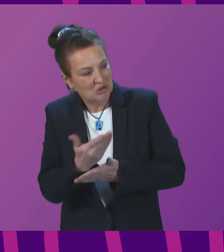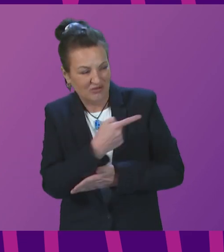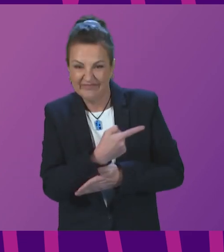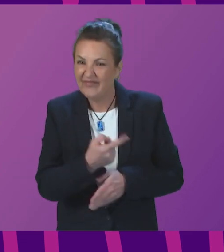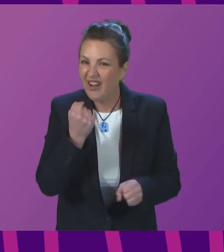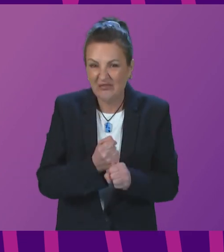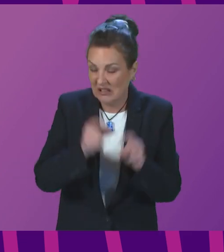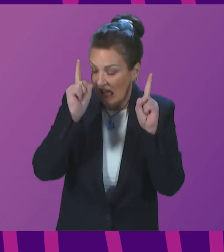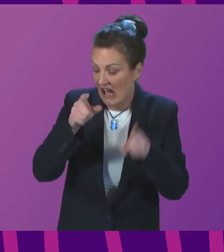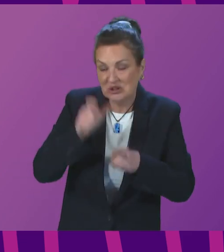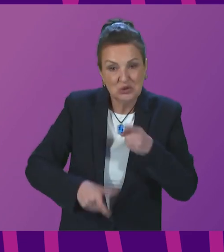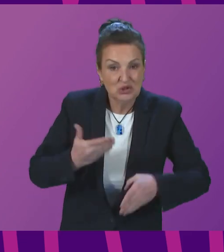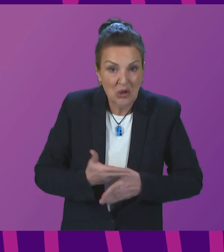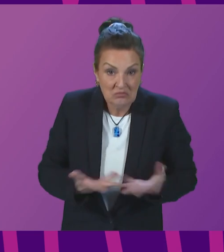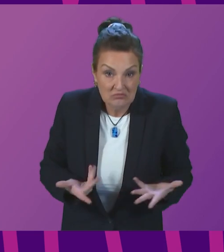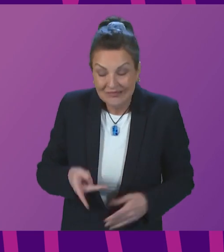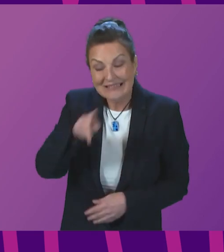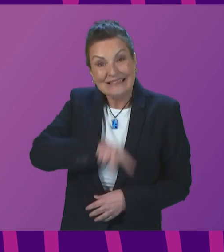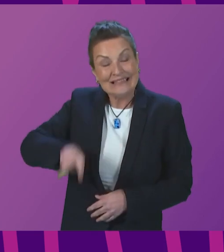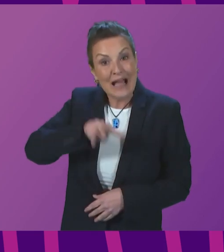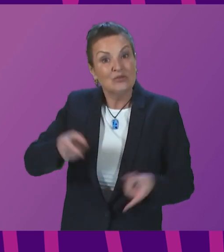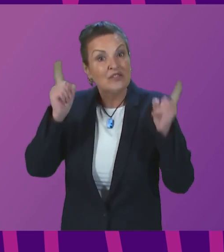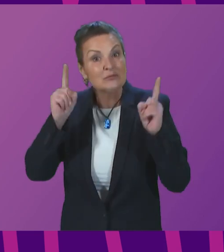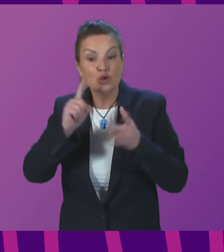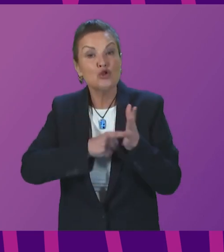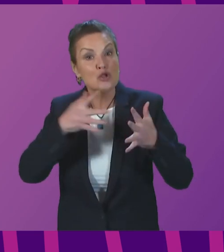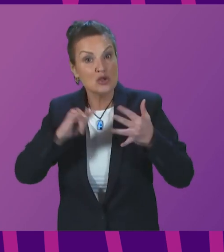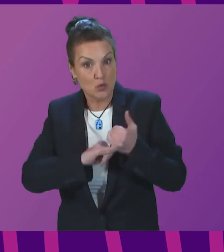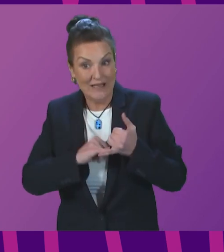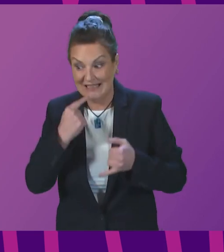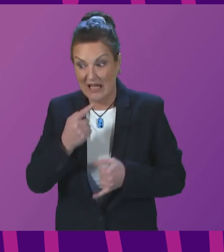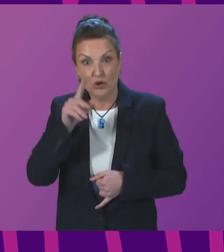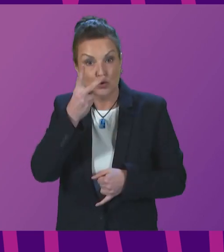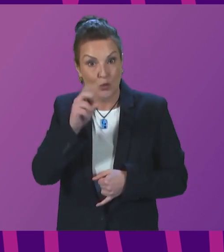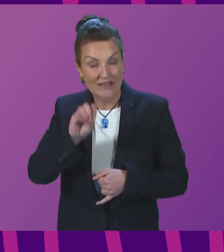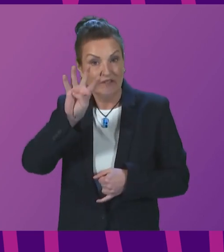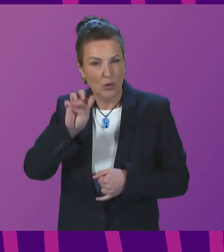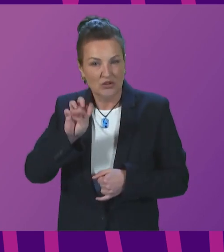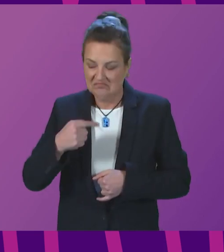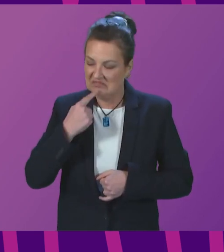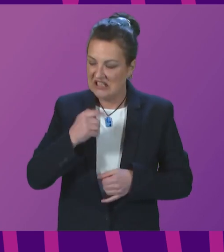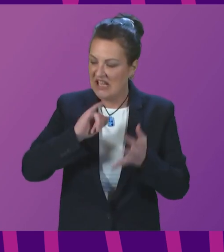In 2014, the Deputy First Minister, John Swinney, said that the SNP would replace 12 ferries